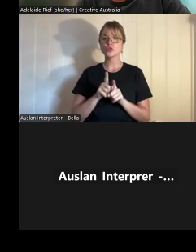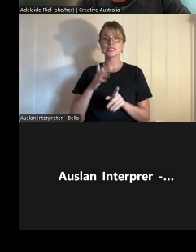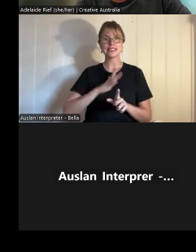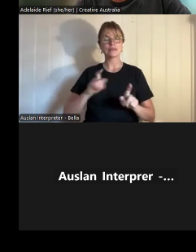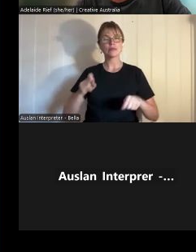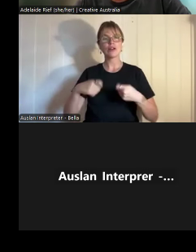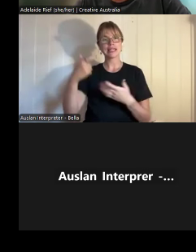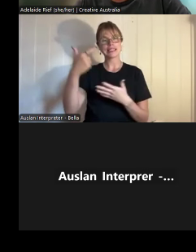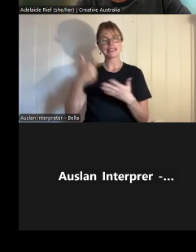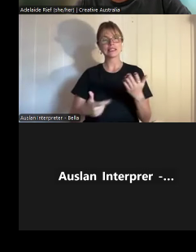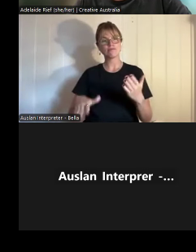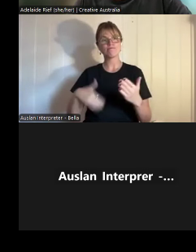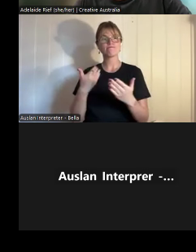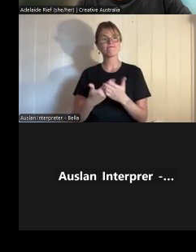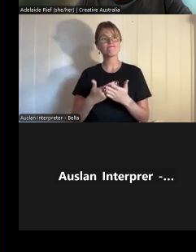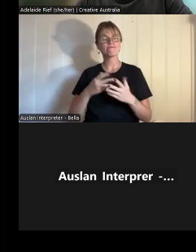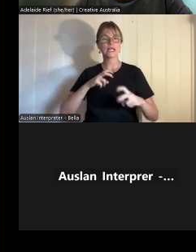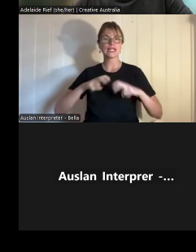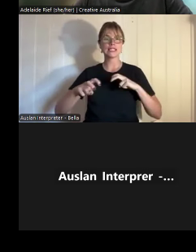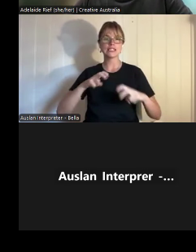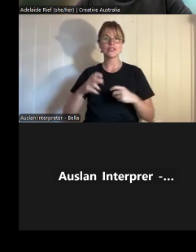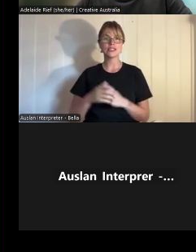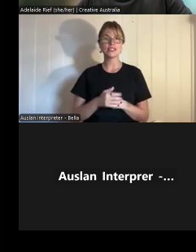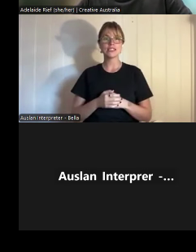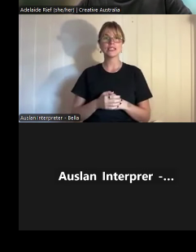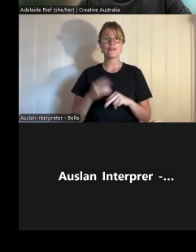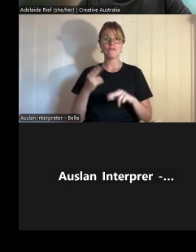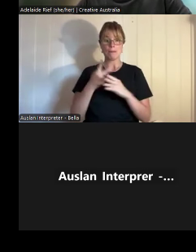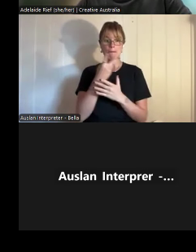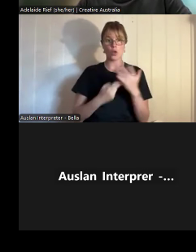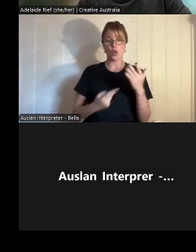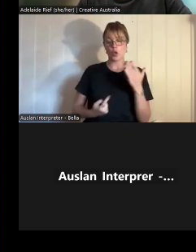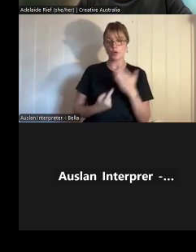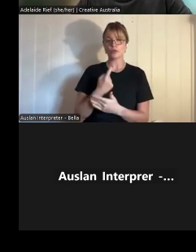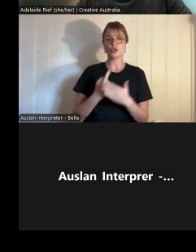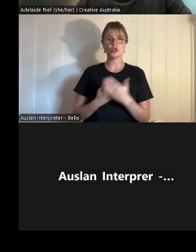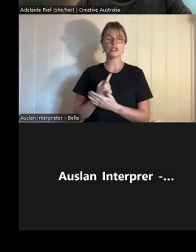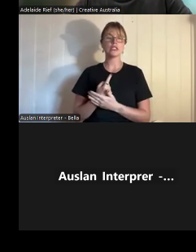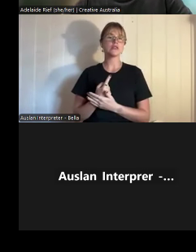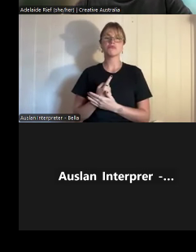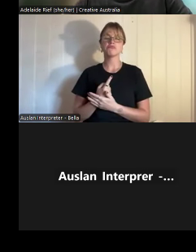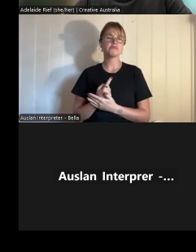proposed activities. So for both opportunities, actually, you don't need to have the activities